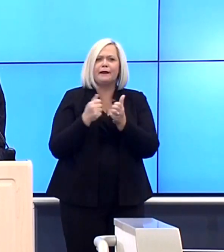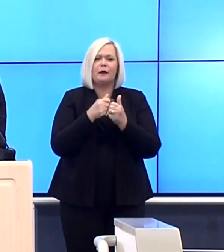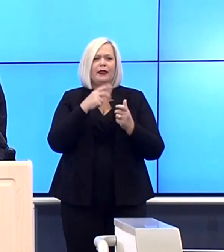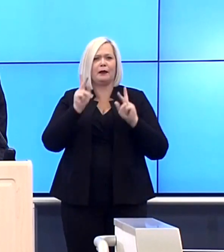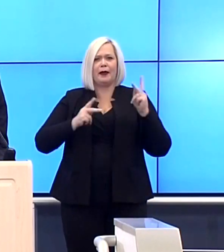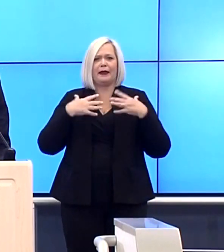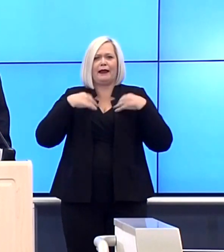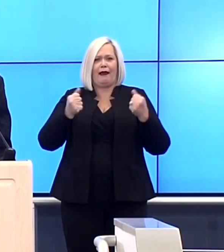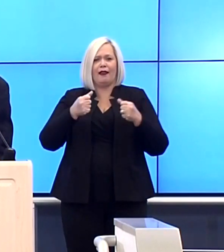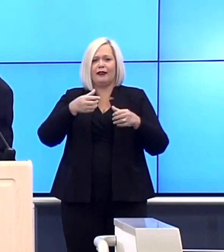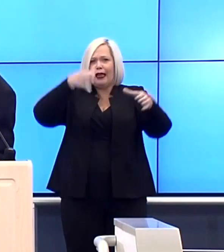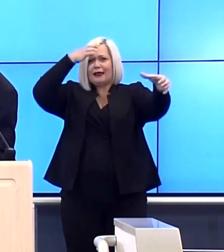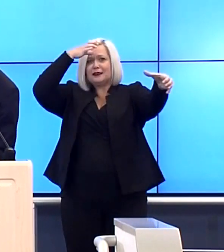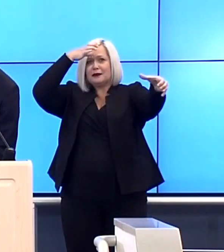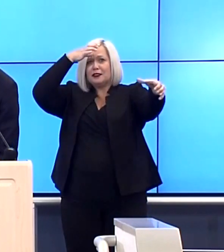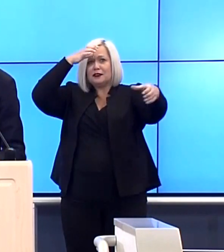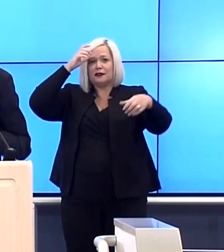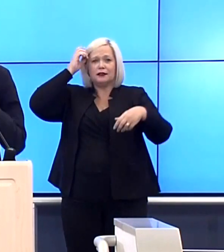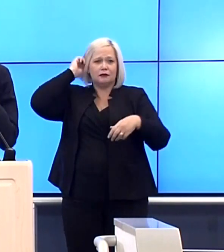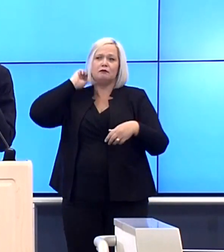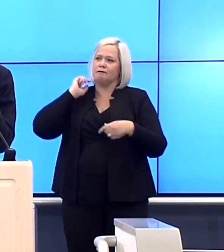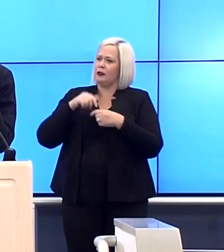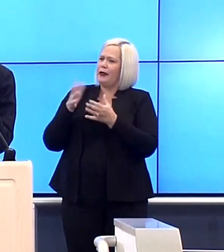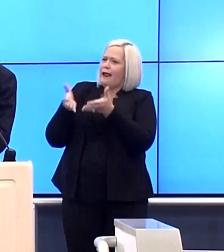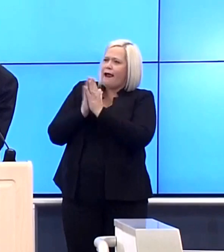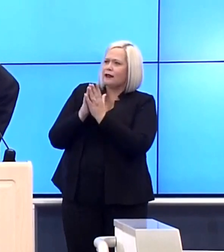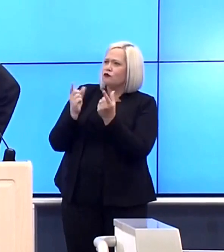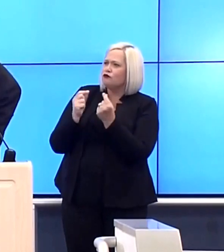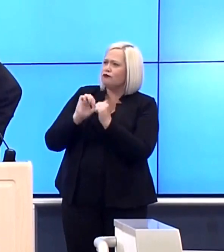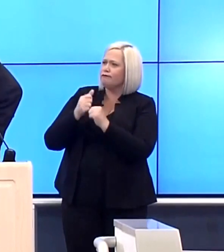EXPERIENCE AND REFLECT INPUT FROM PUBLIC HEALTH EXPERTS IN FROM PUBLIC HEALTH EXPERTS IN MICHIGAN AND AROUND THE COUNTRY.